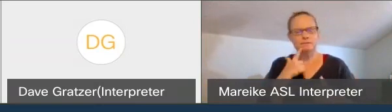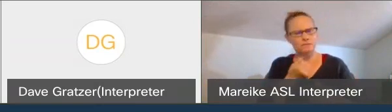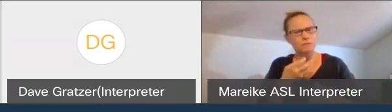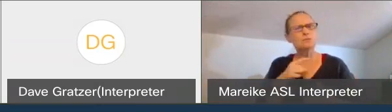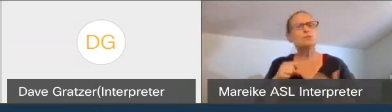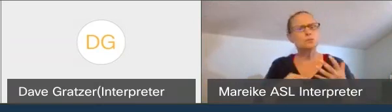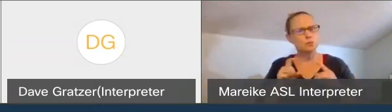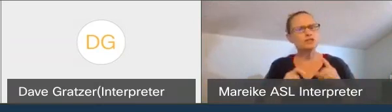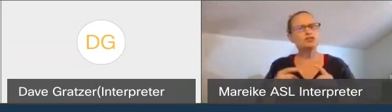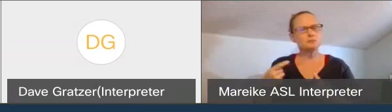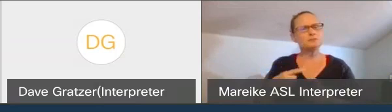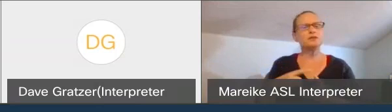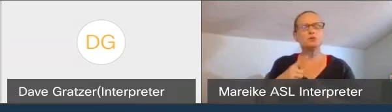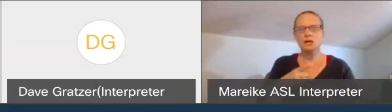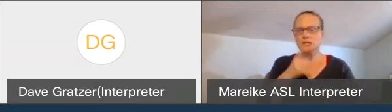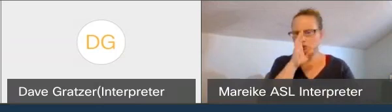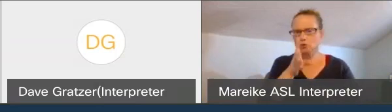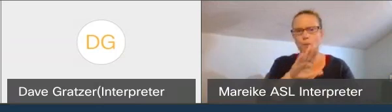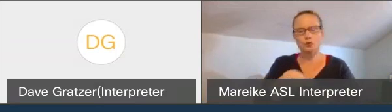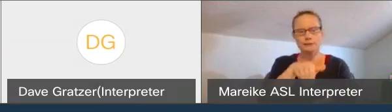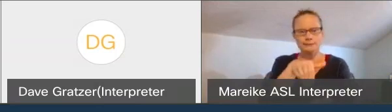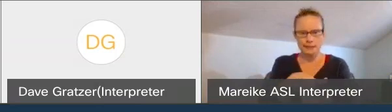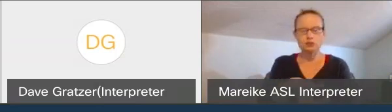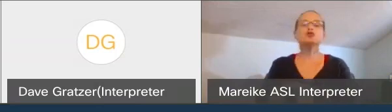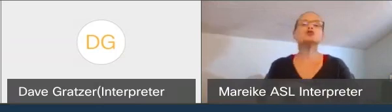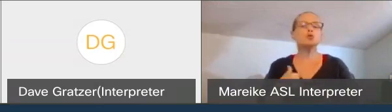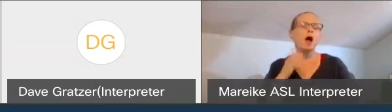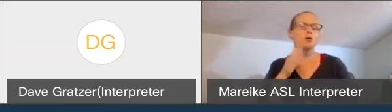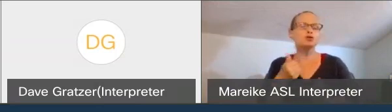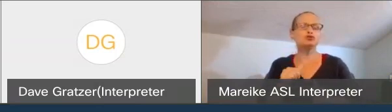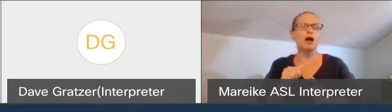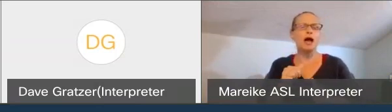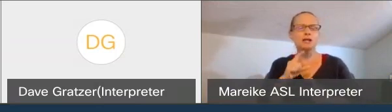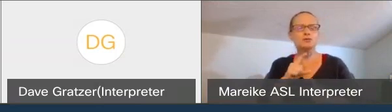specific to the sobering center. Um, so I'll just try to run through a couple of these.